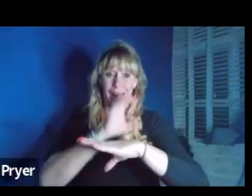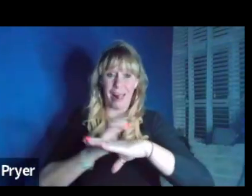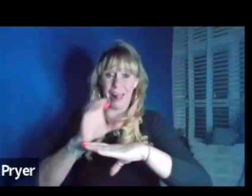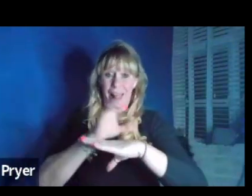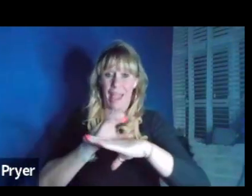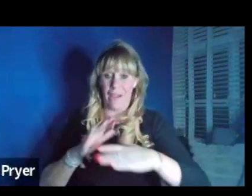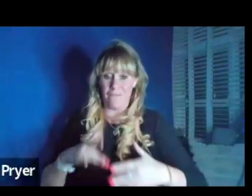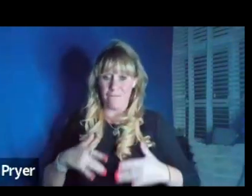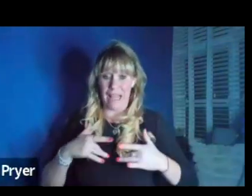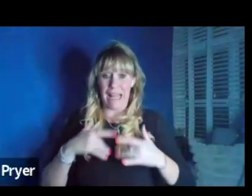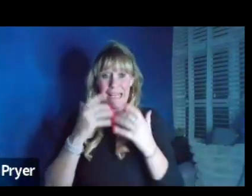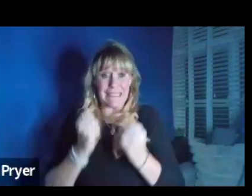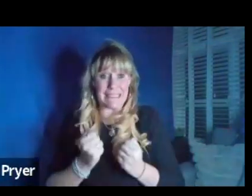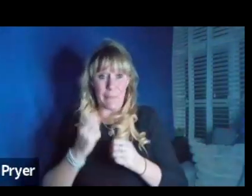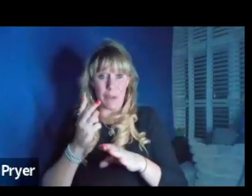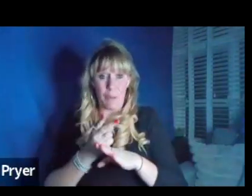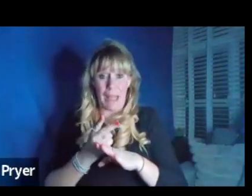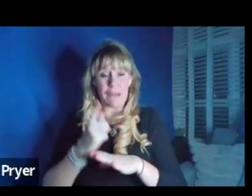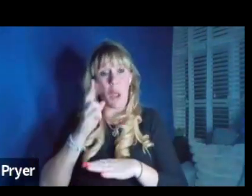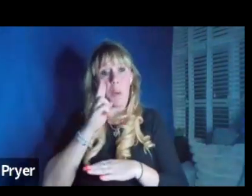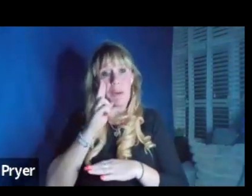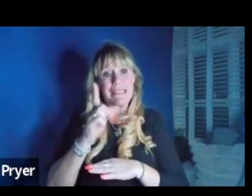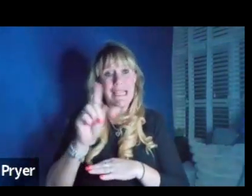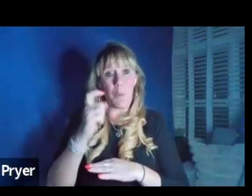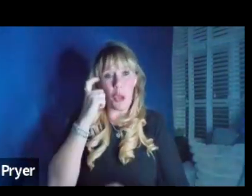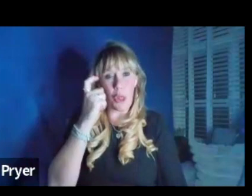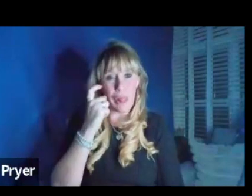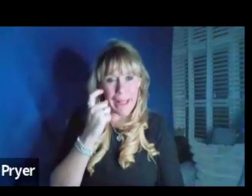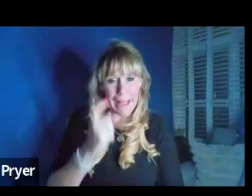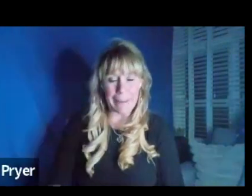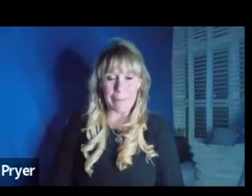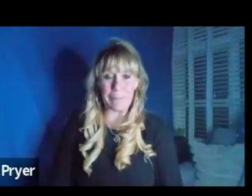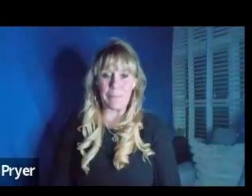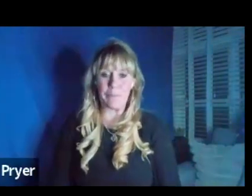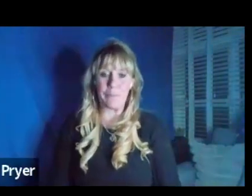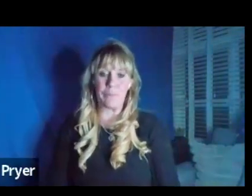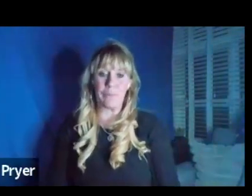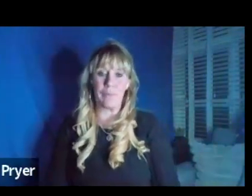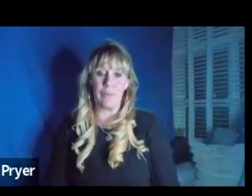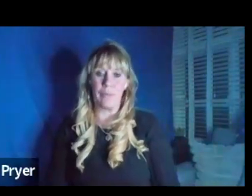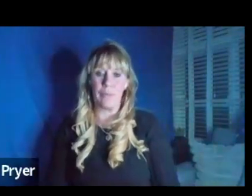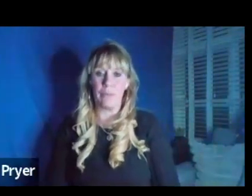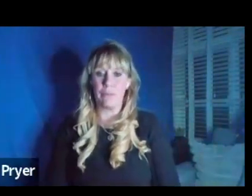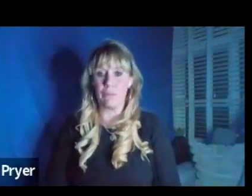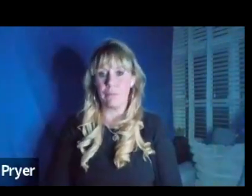so see what you think. Listen up, you out there